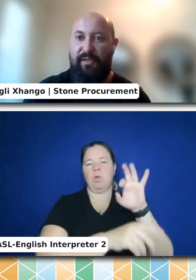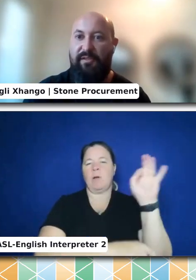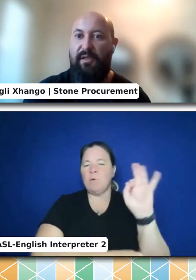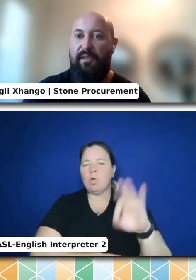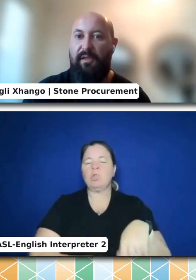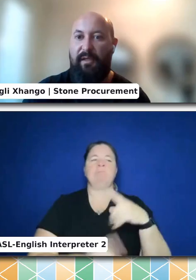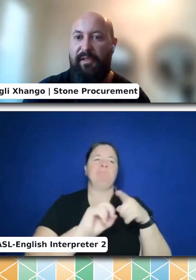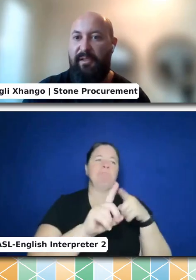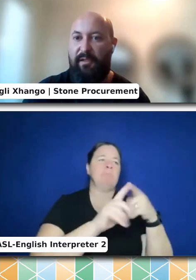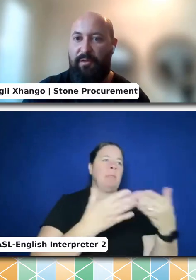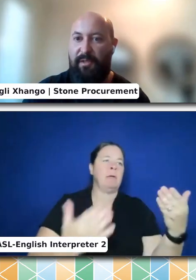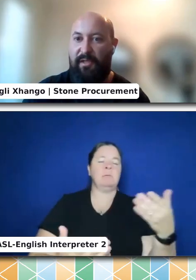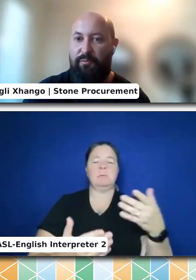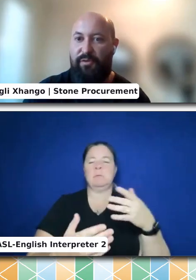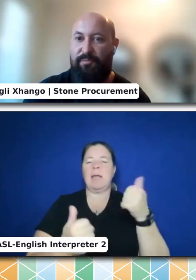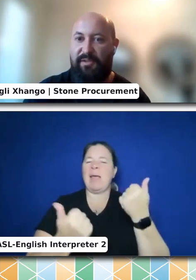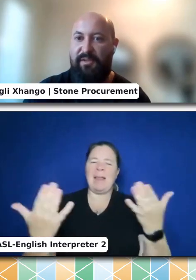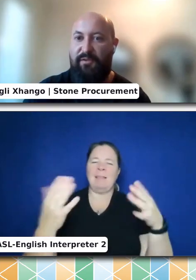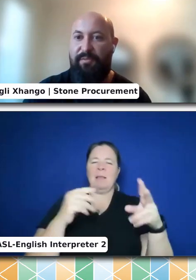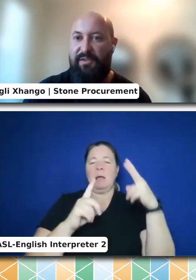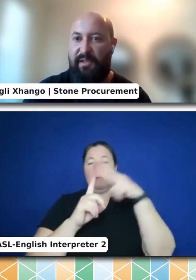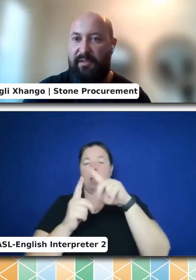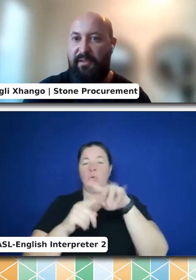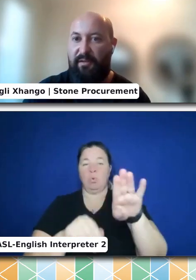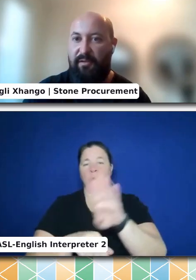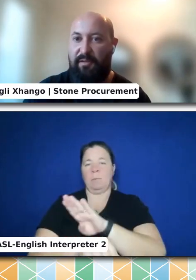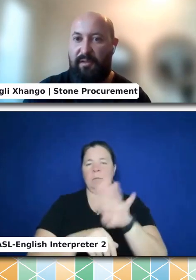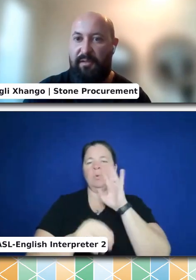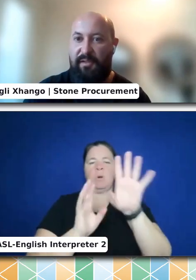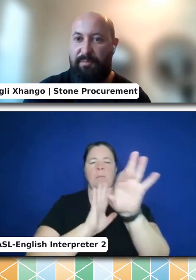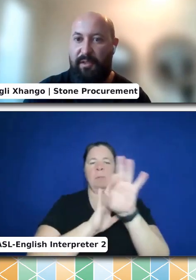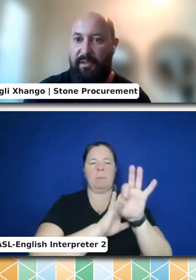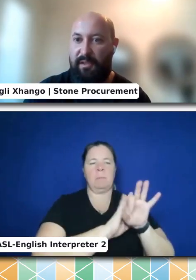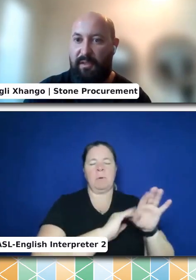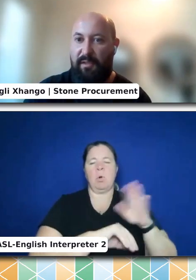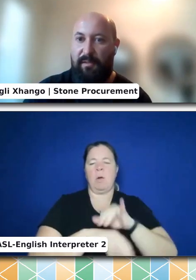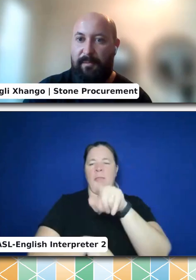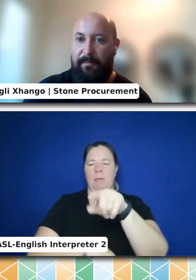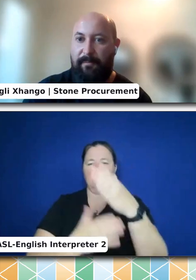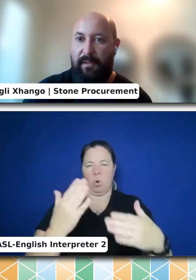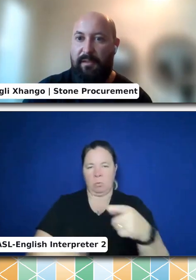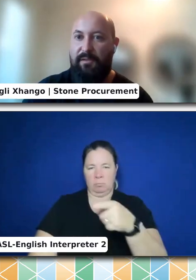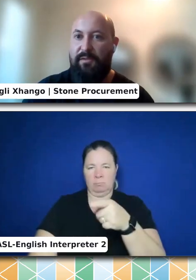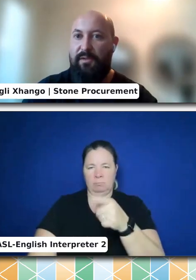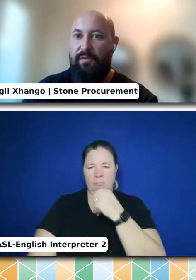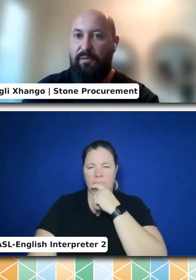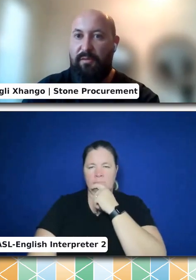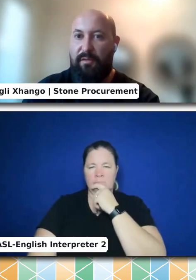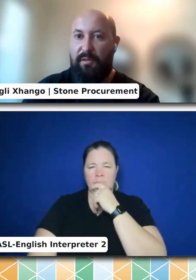Anything that would apply towards your business, you'd be selecting it on, uh, this part.